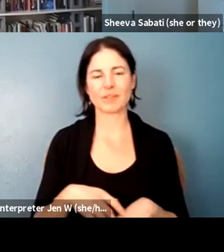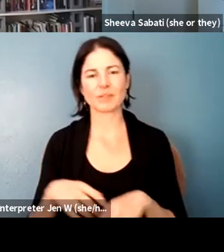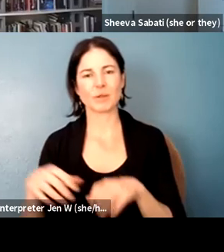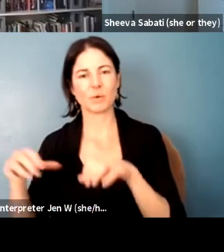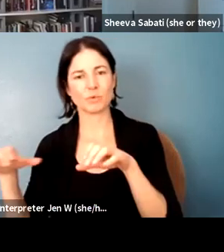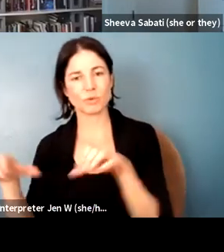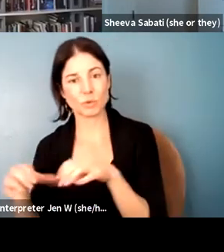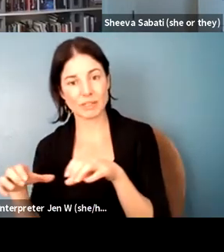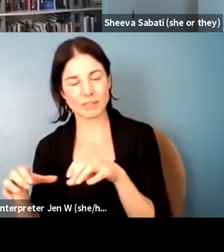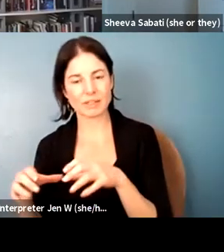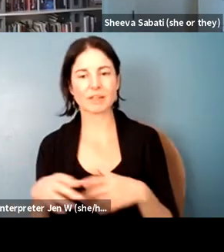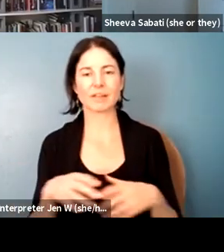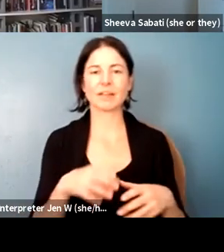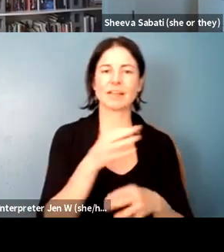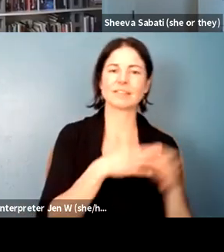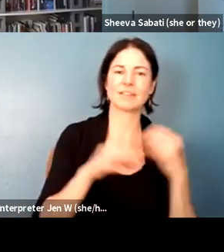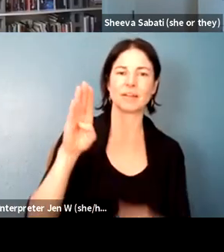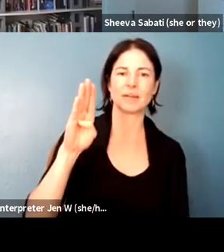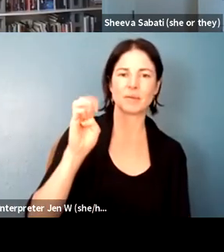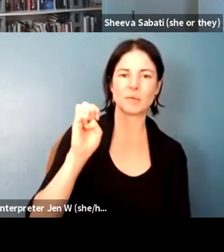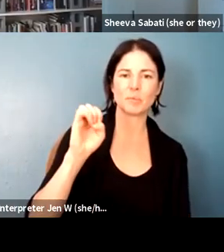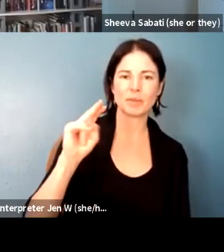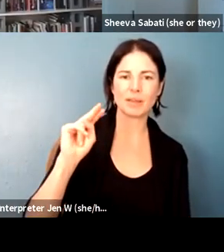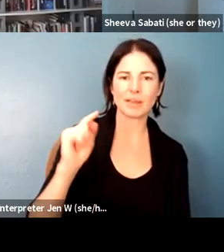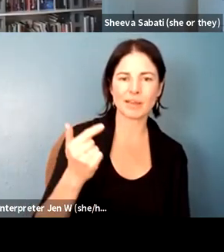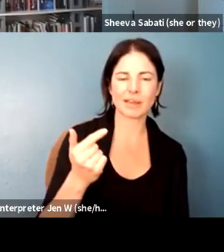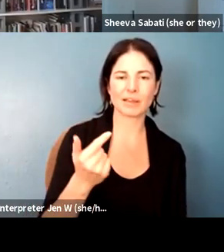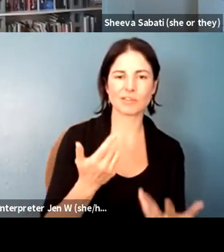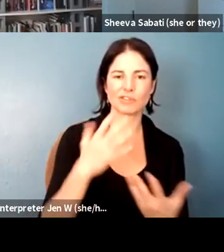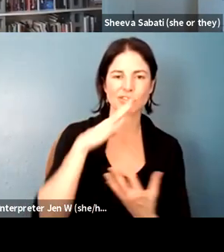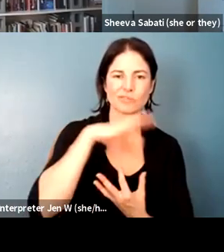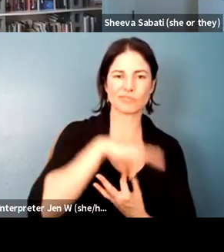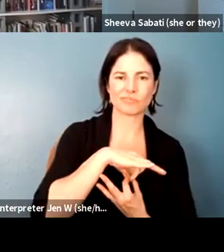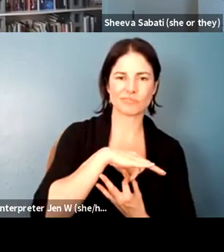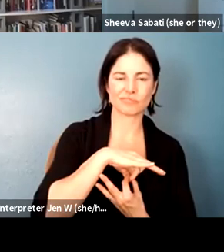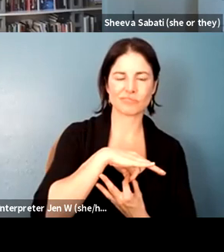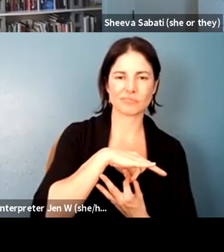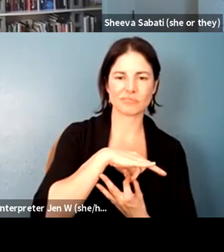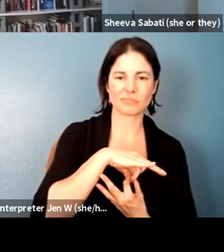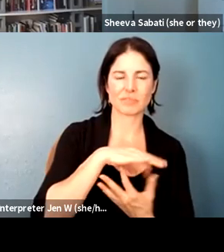more on my being right now and really tapping into my wholeness. And instead of looking at myself as not being